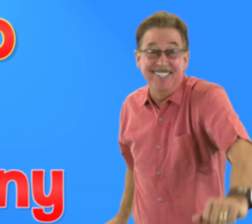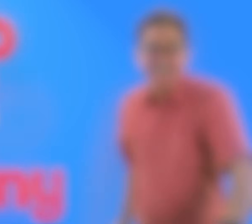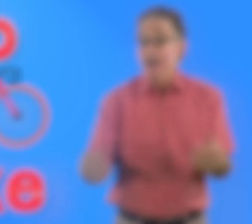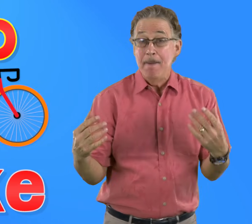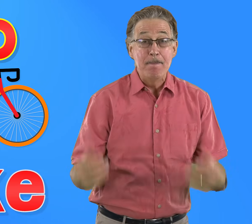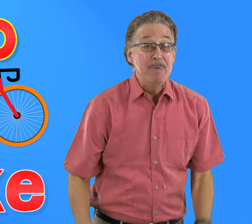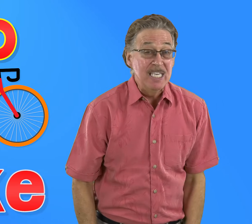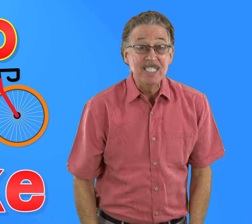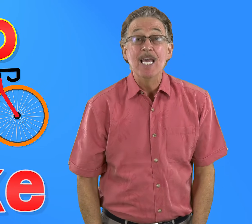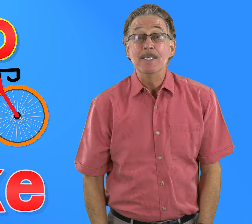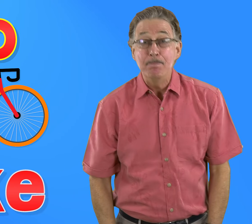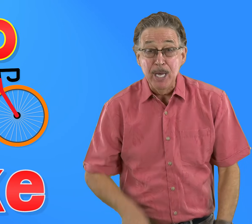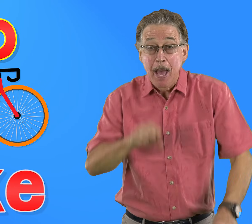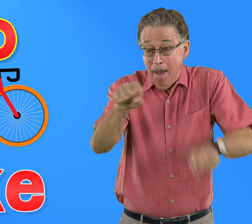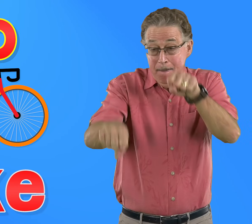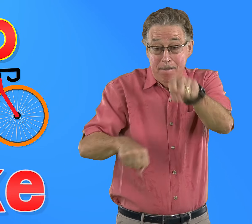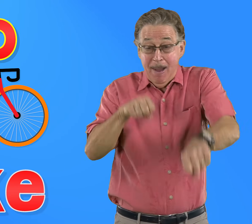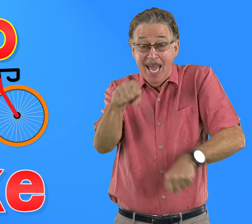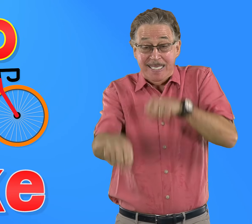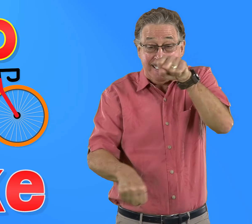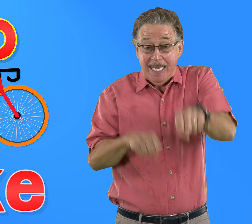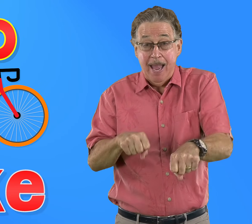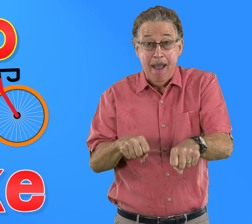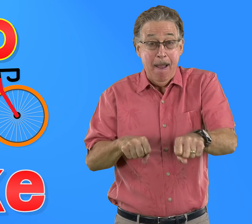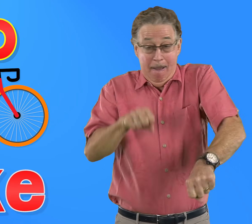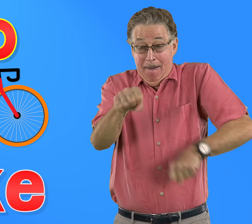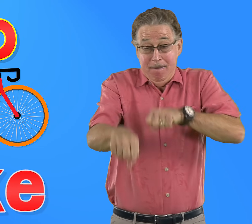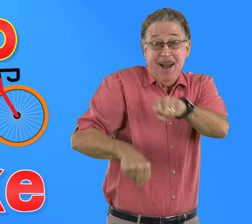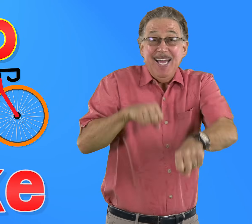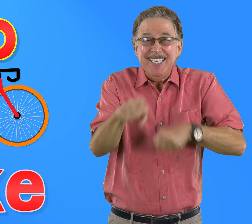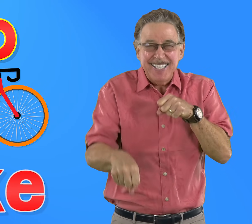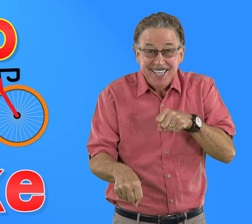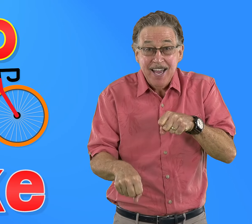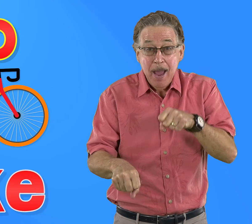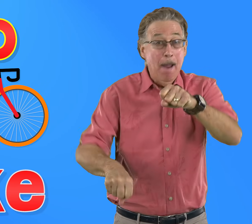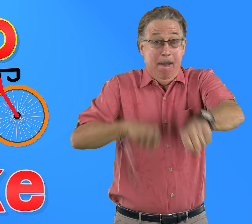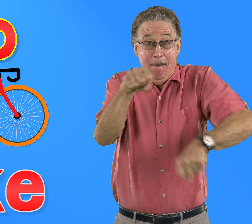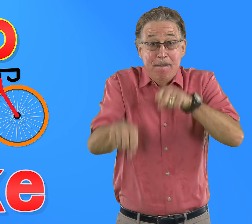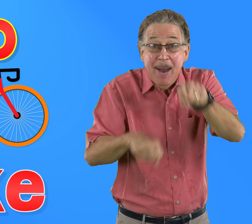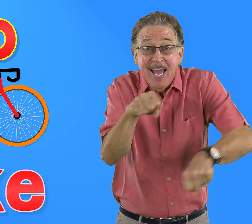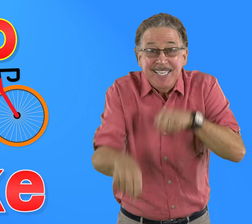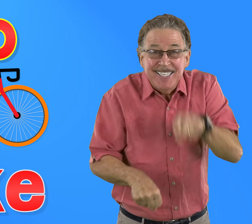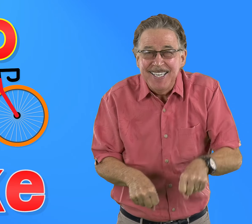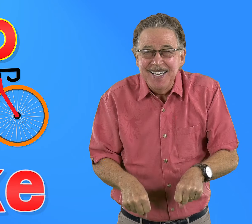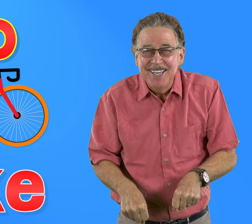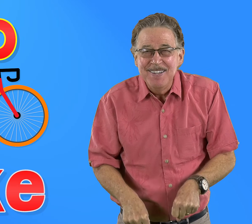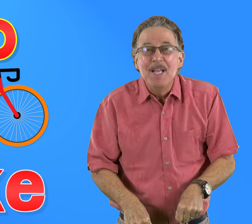Bb says /b/ bike, bike, bike